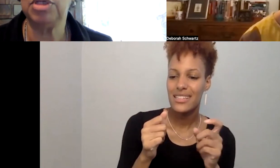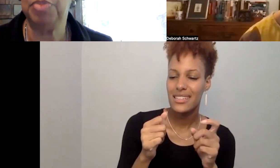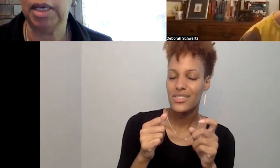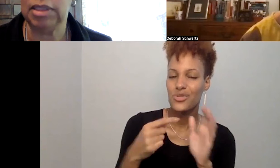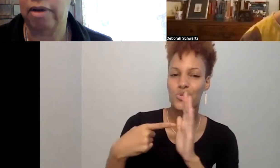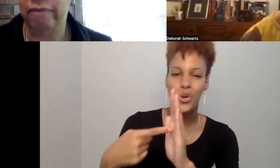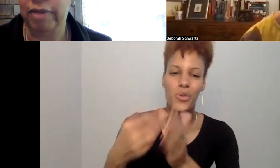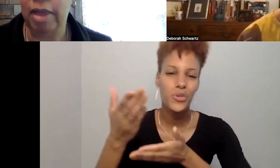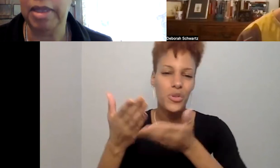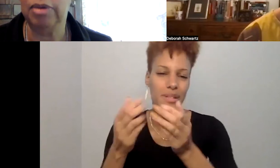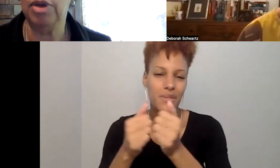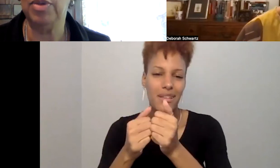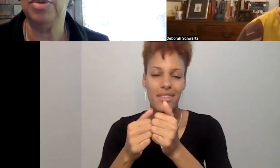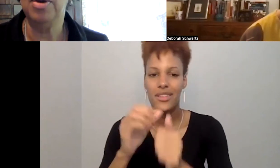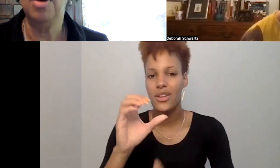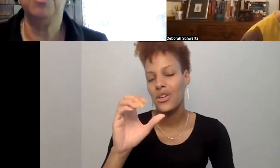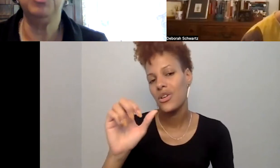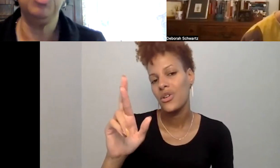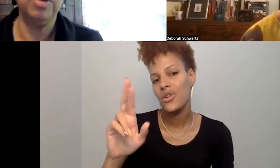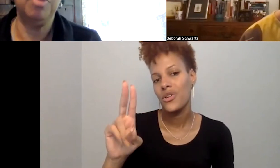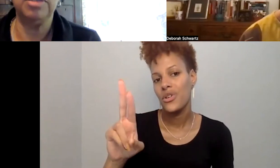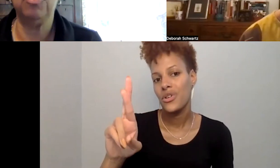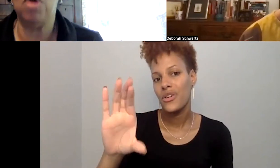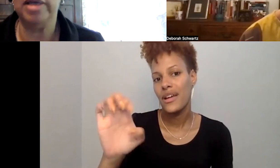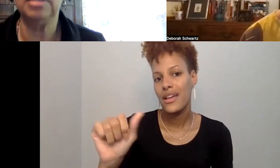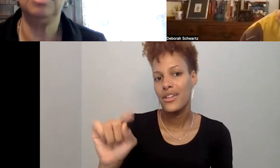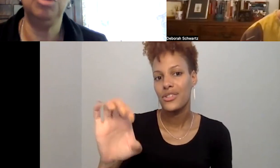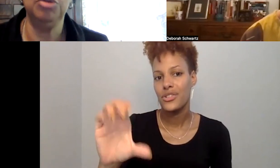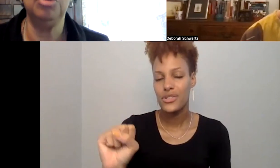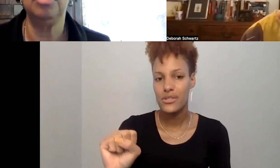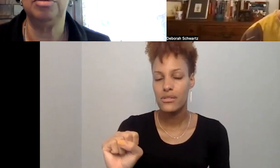just pick stuff, I mean, you know, when you when you curate a box of wine it's- you choose you